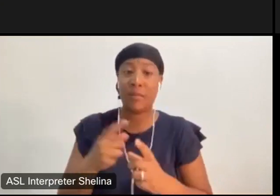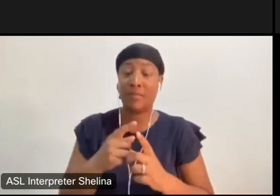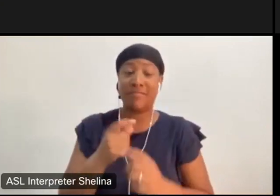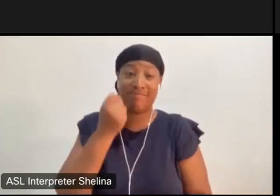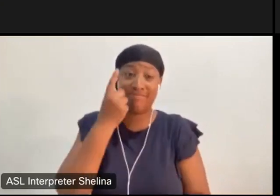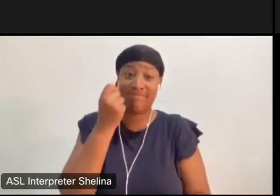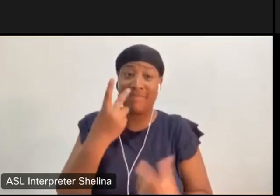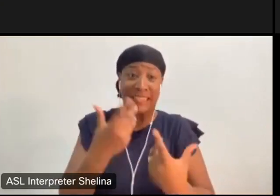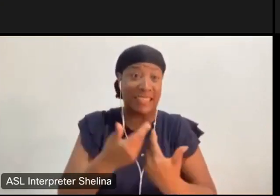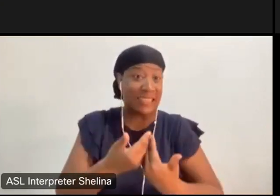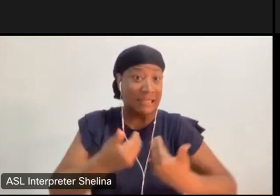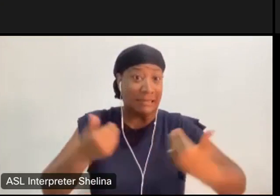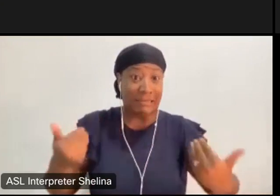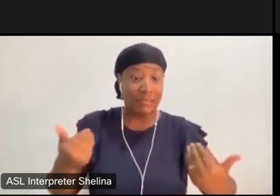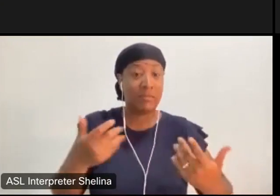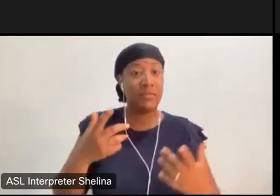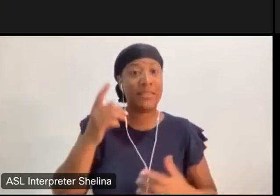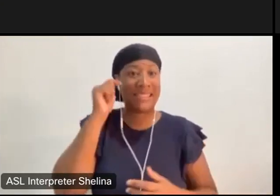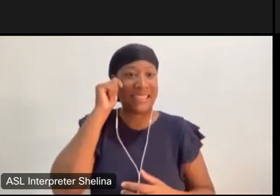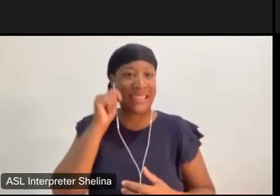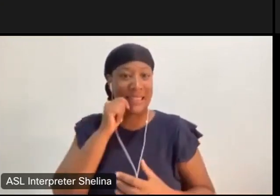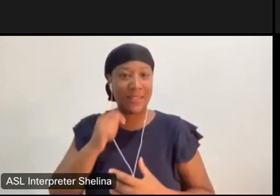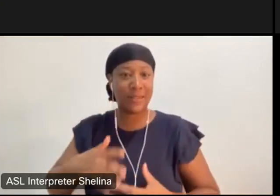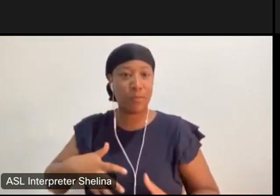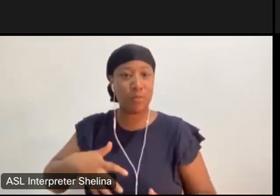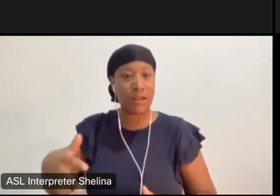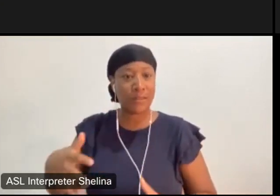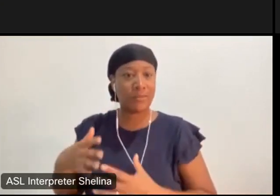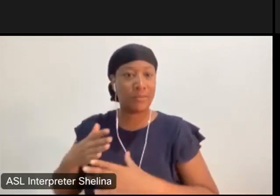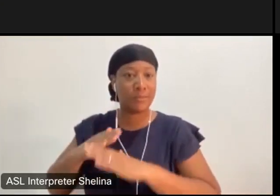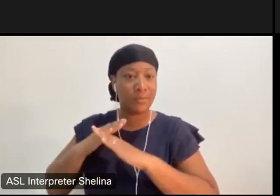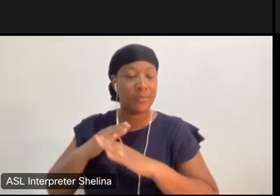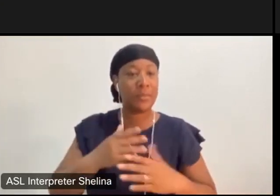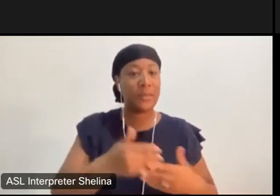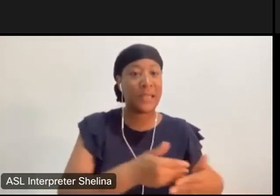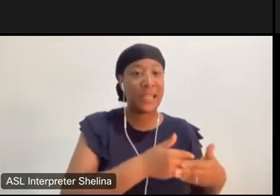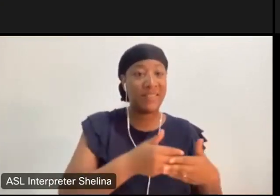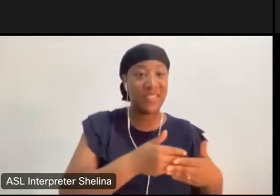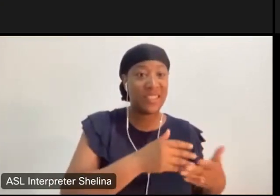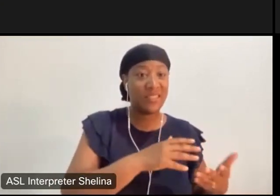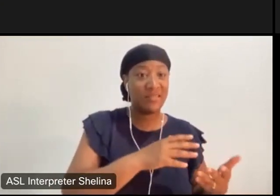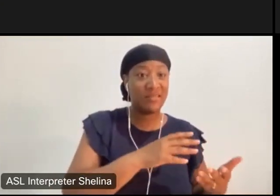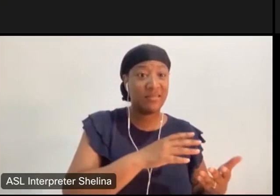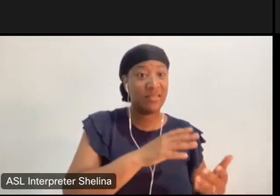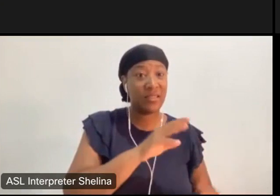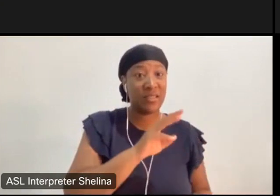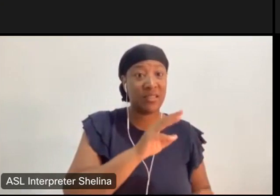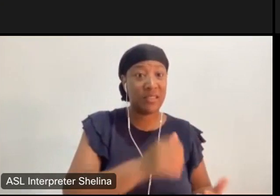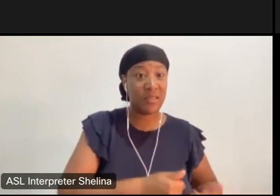for example, teen pregnancy prevention and infant mortality, for example. then they can be separate applications.